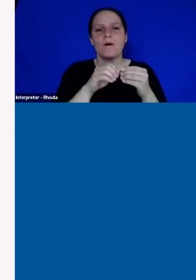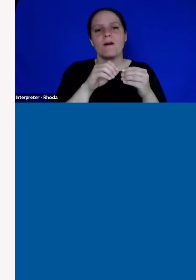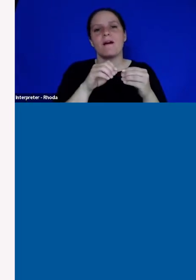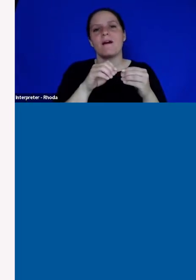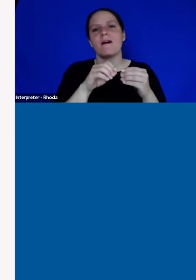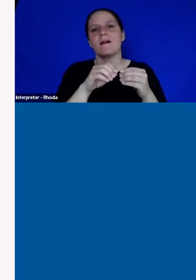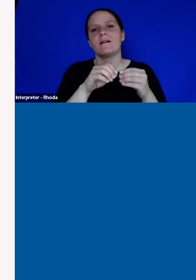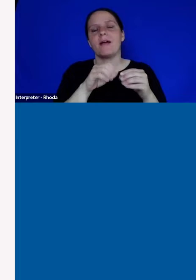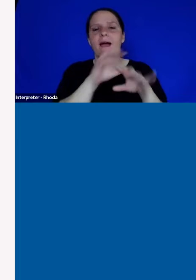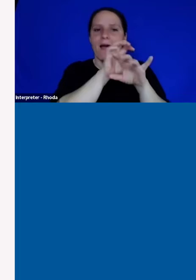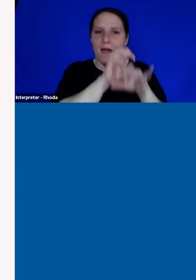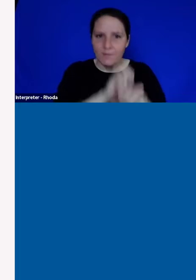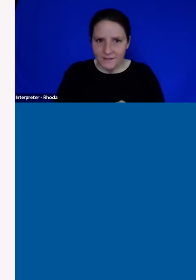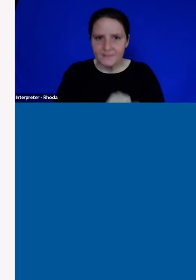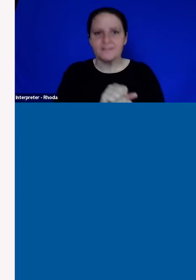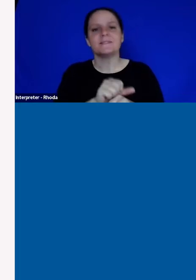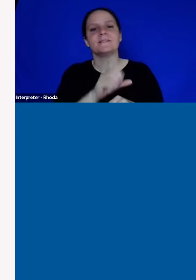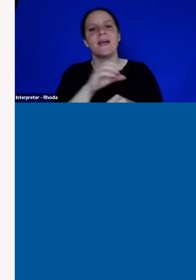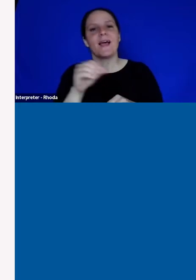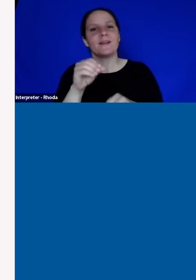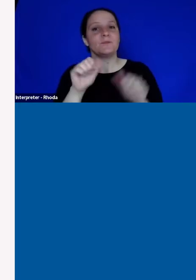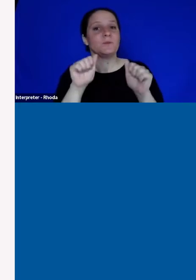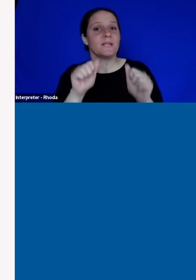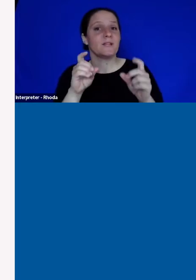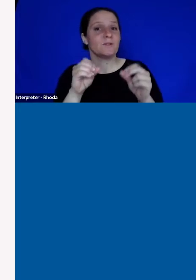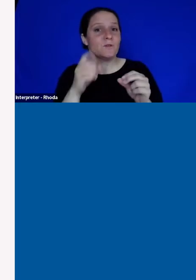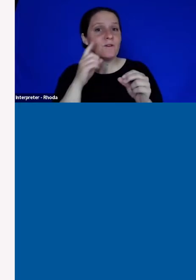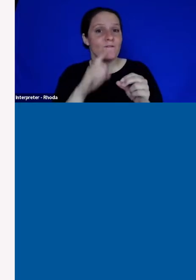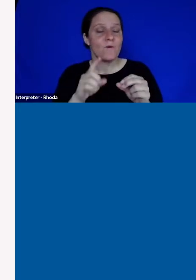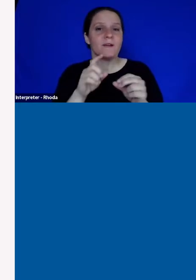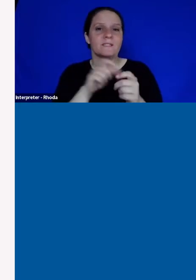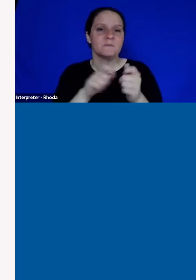I've provided a list of resources for further reading. Given the time constraints